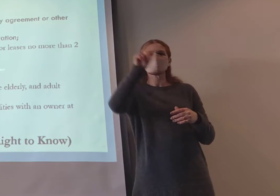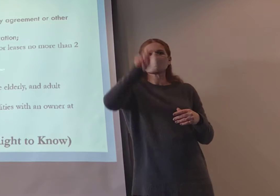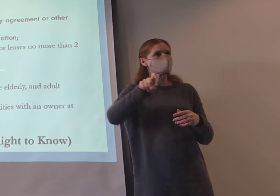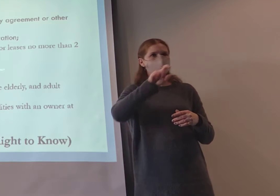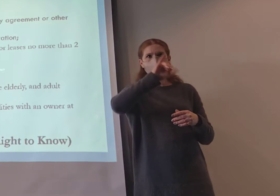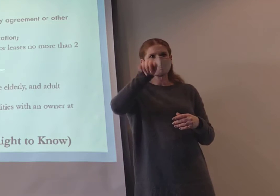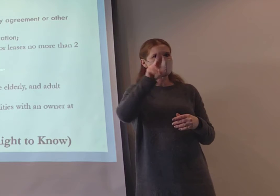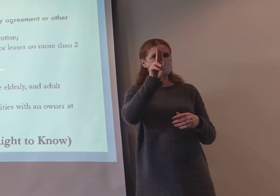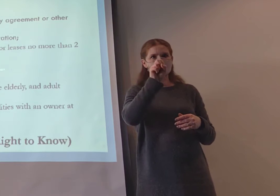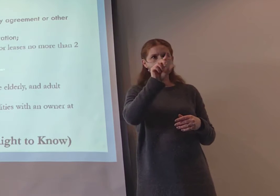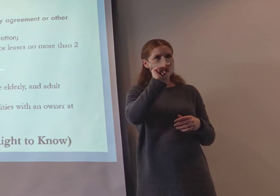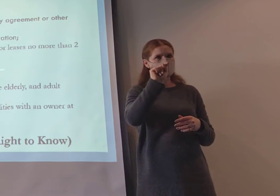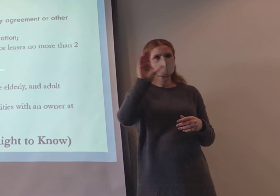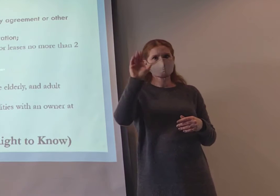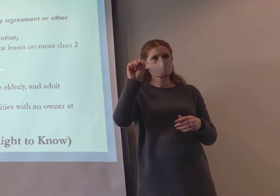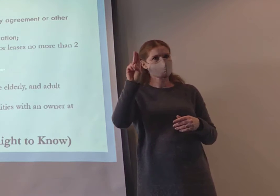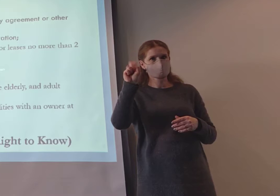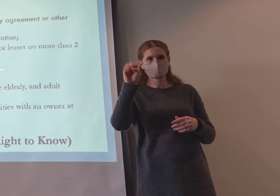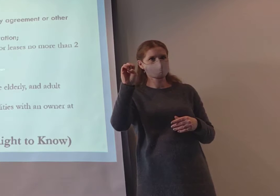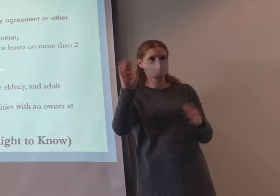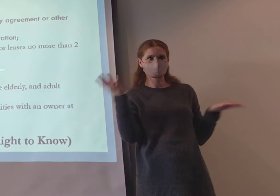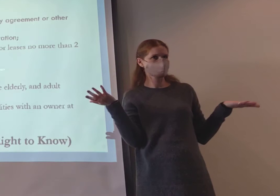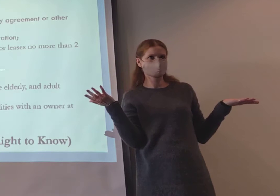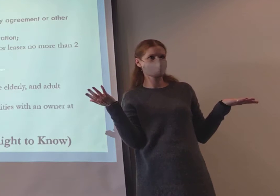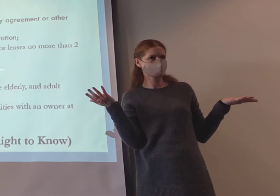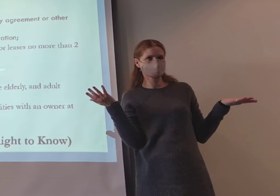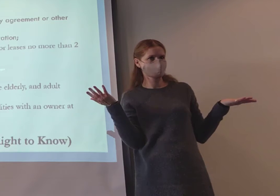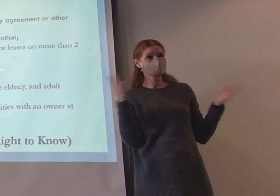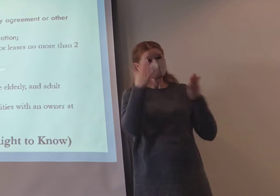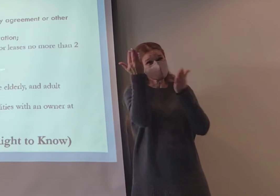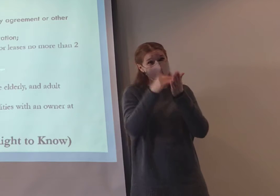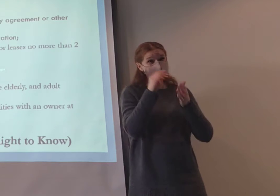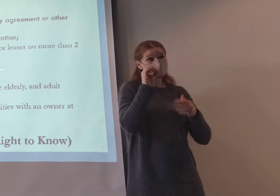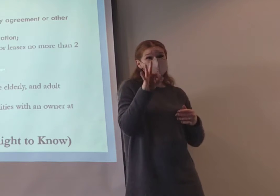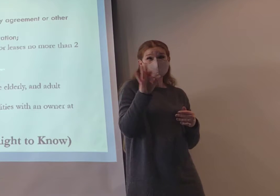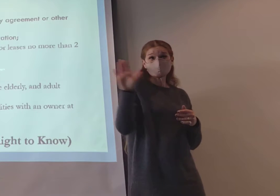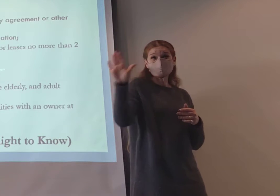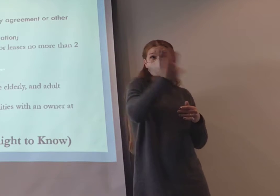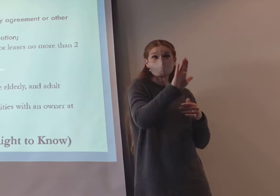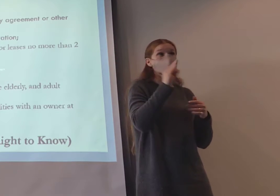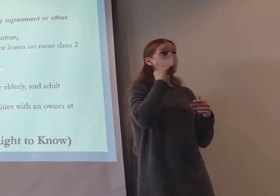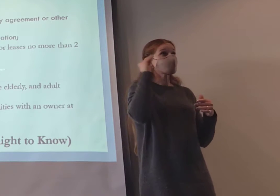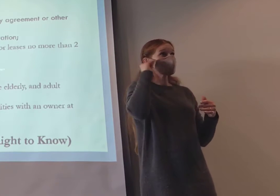So again, if your unit was built within the last 15 years, your landlord doesn't have